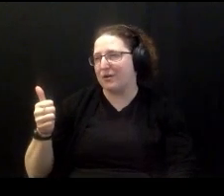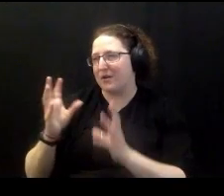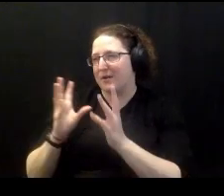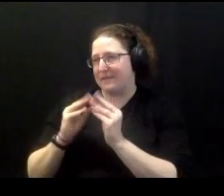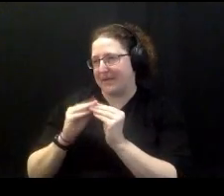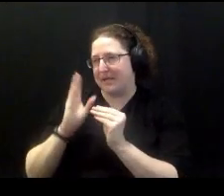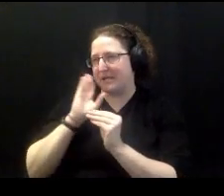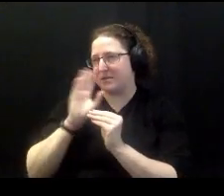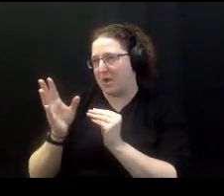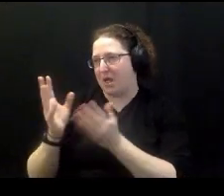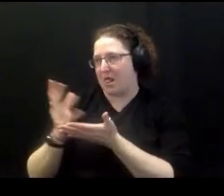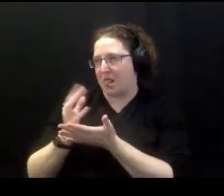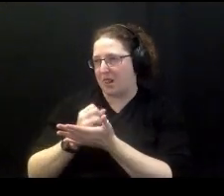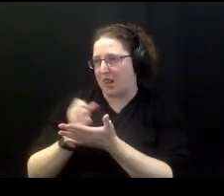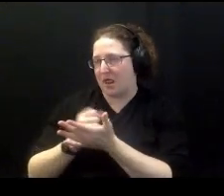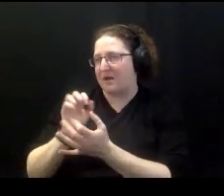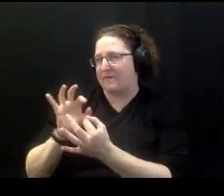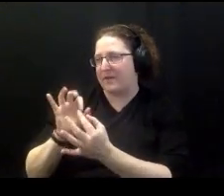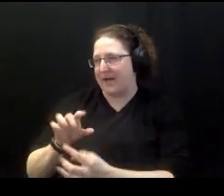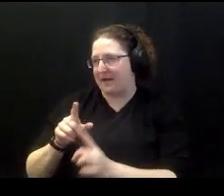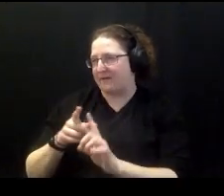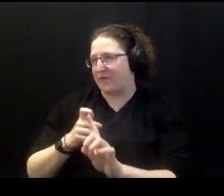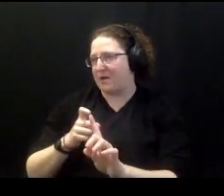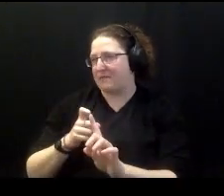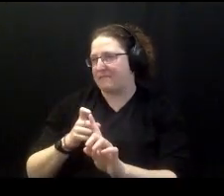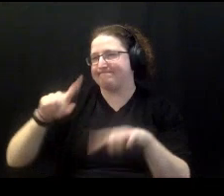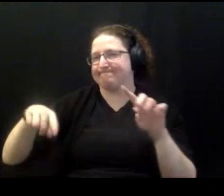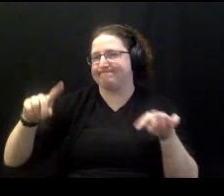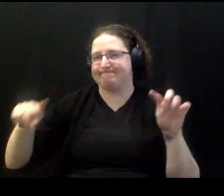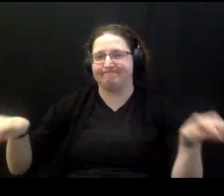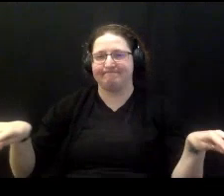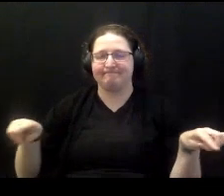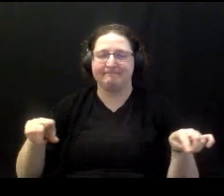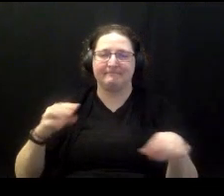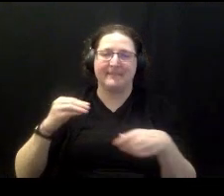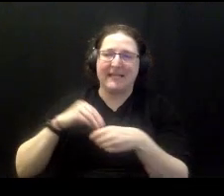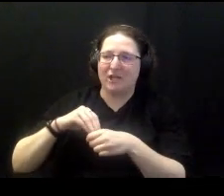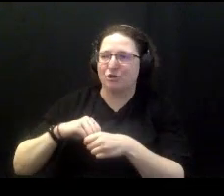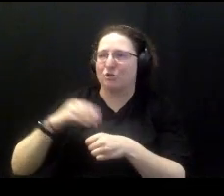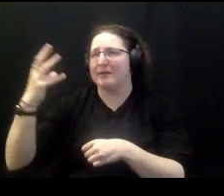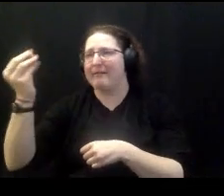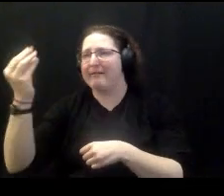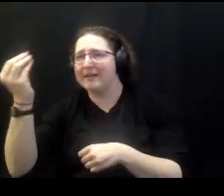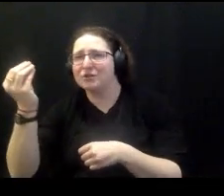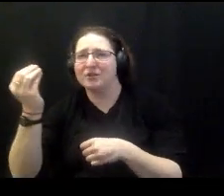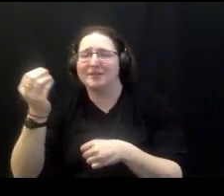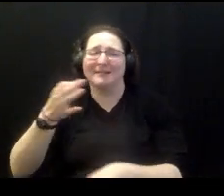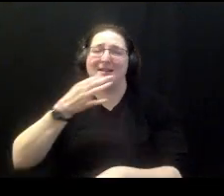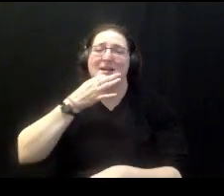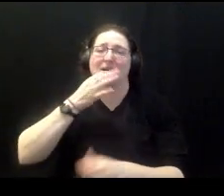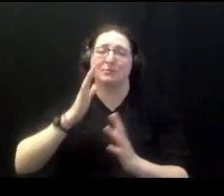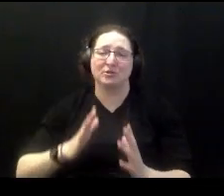gather feedback and thoughts from a range of internal and external subject matter experts.